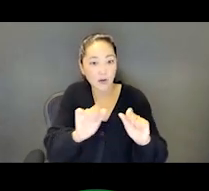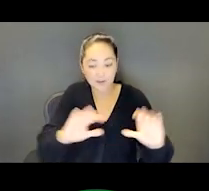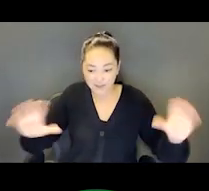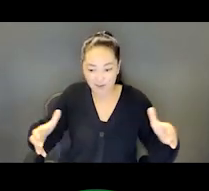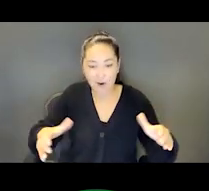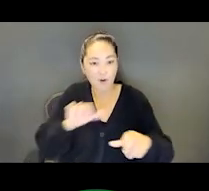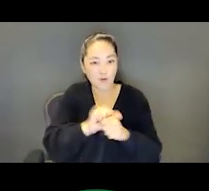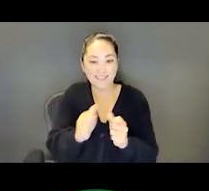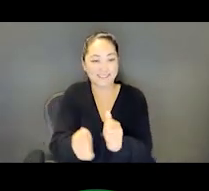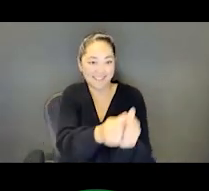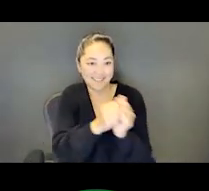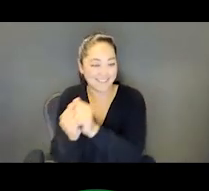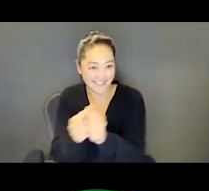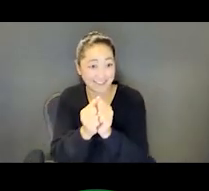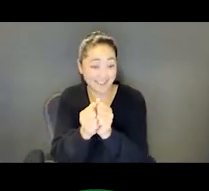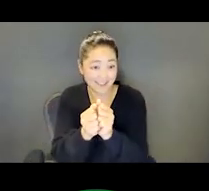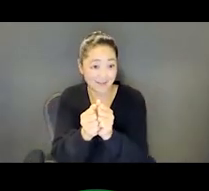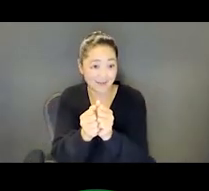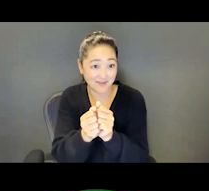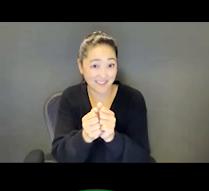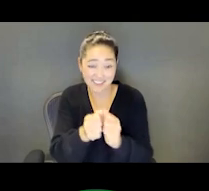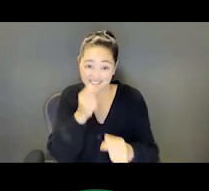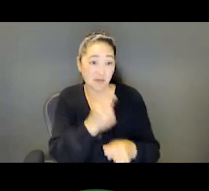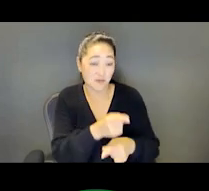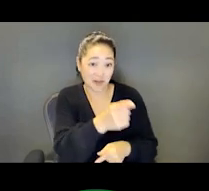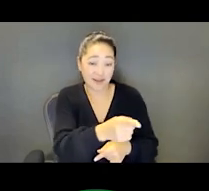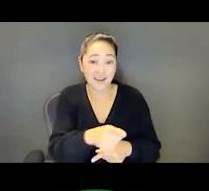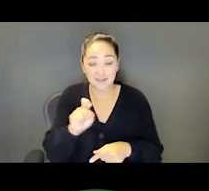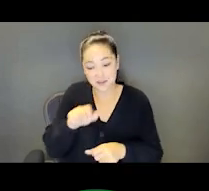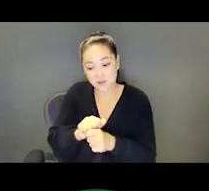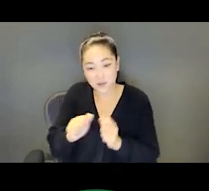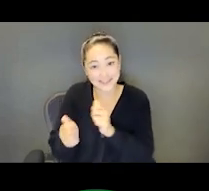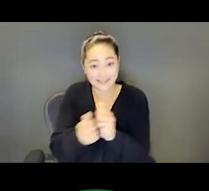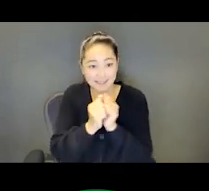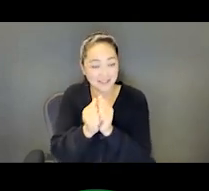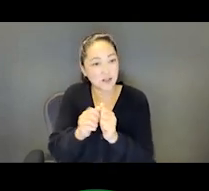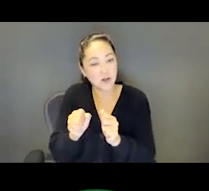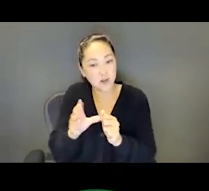said intertwine all of this and create a more cohesive experience for people with disabilities